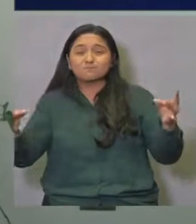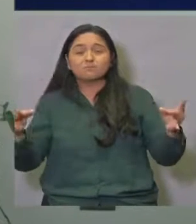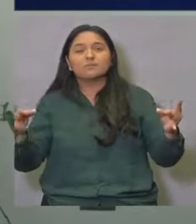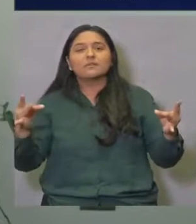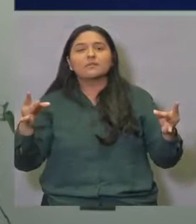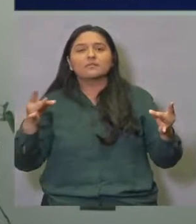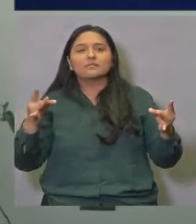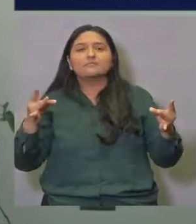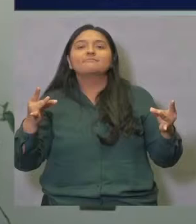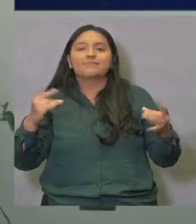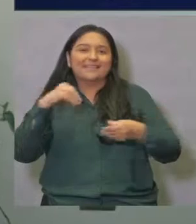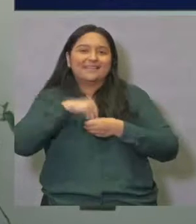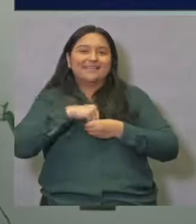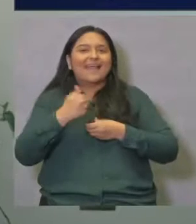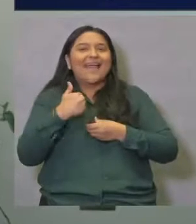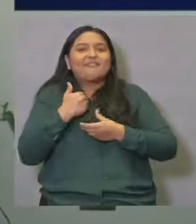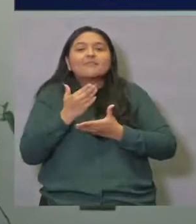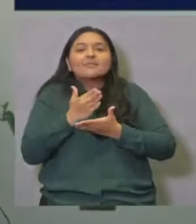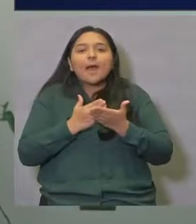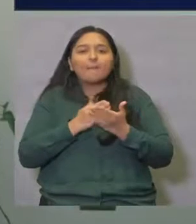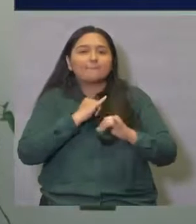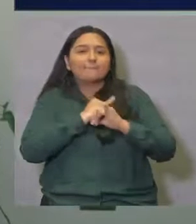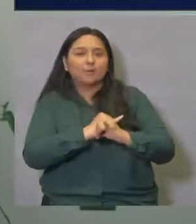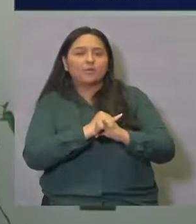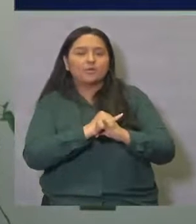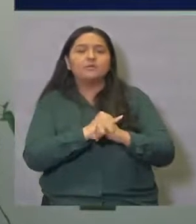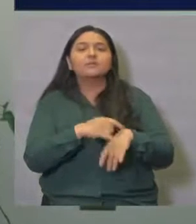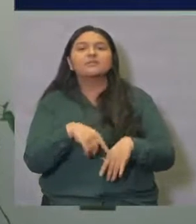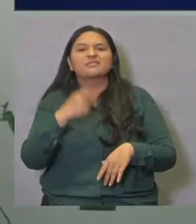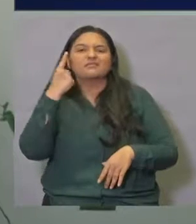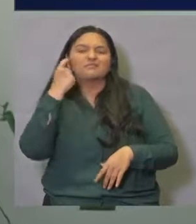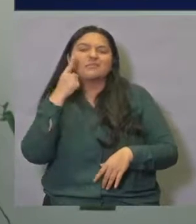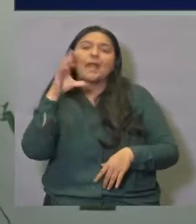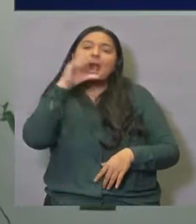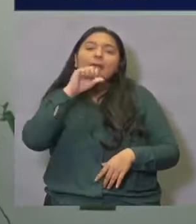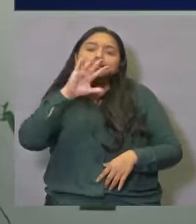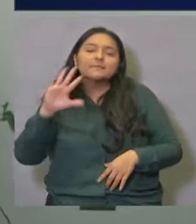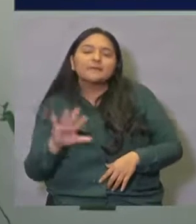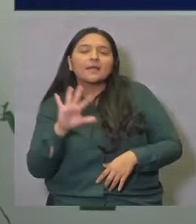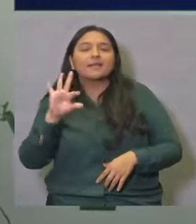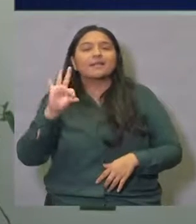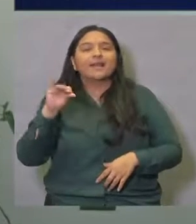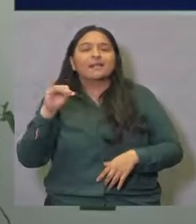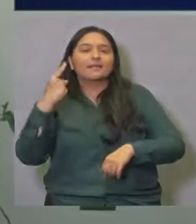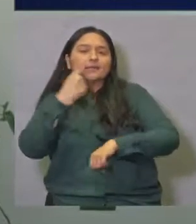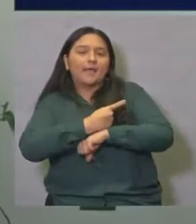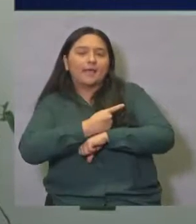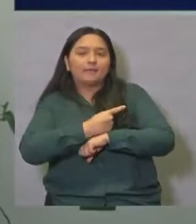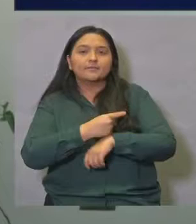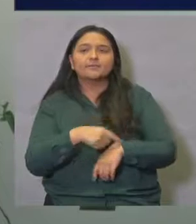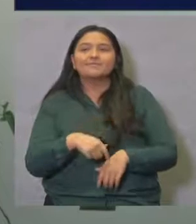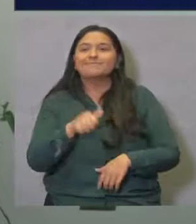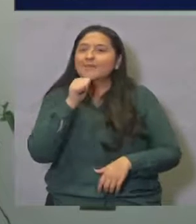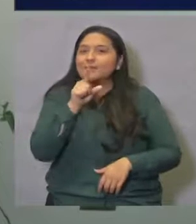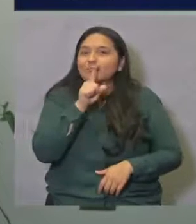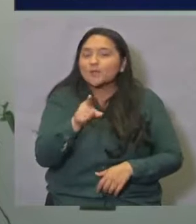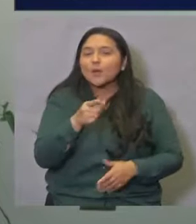LIKELY TO HAVE SOME IMMUNITY,